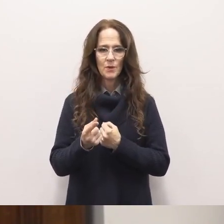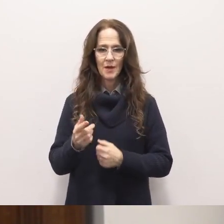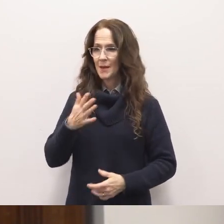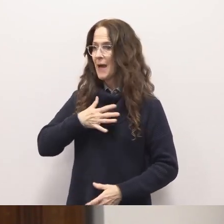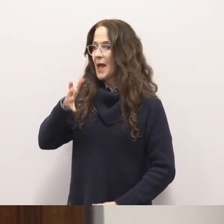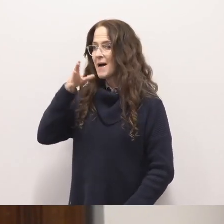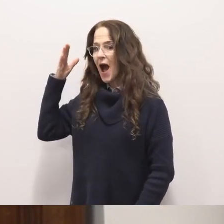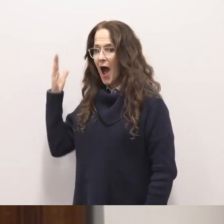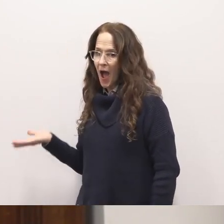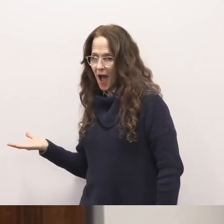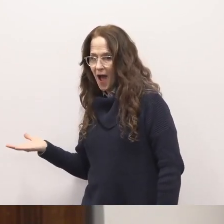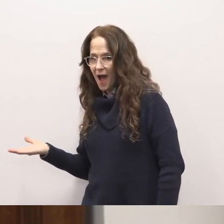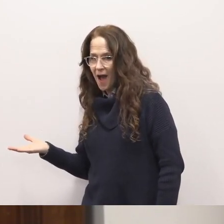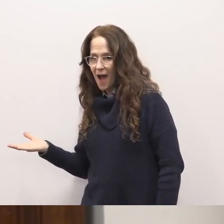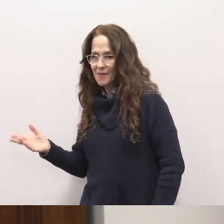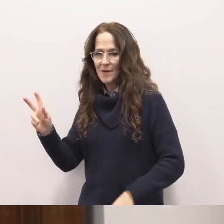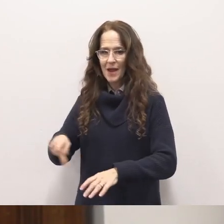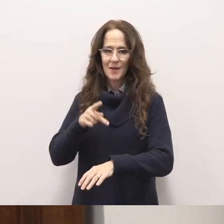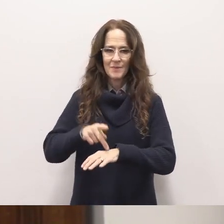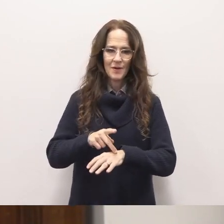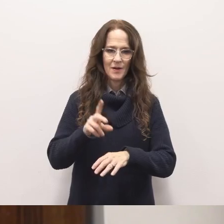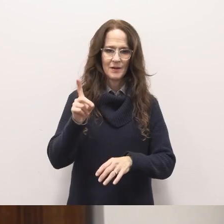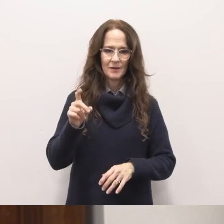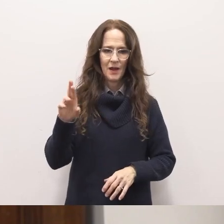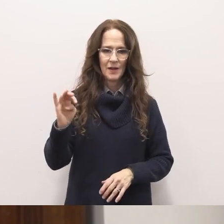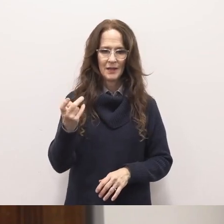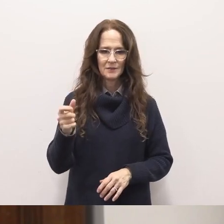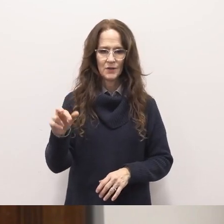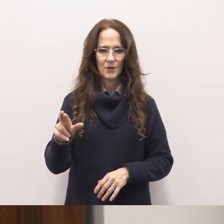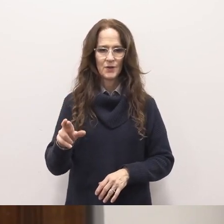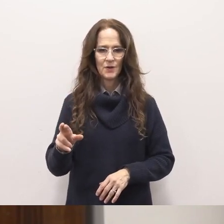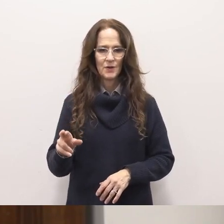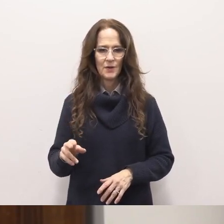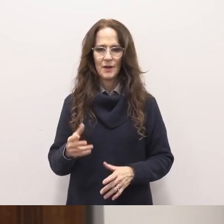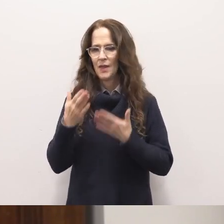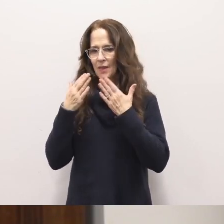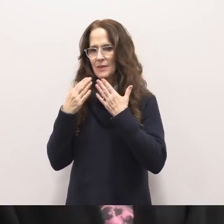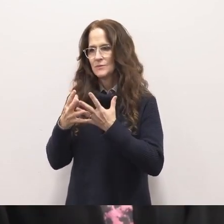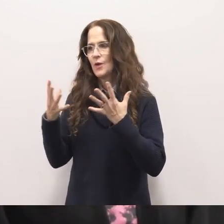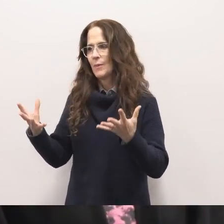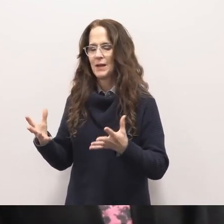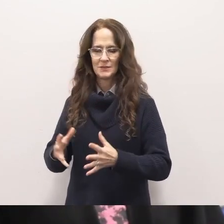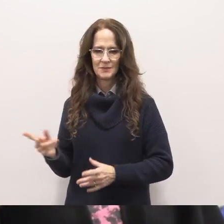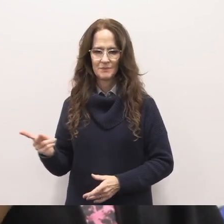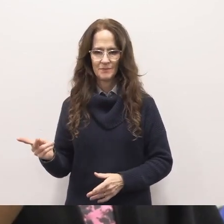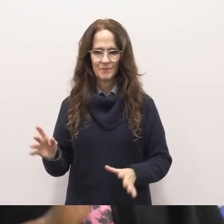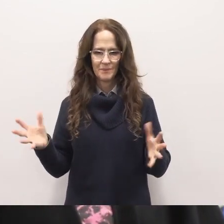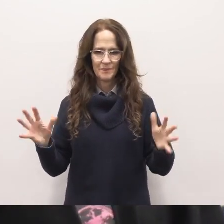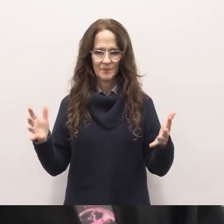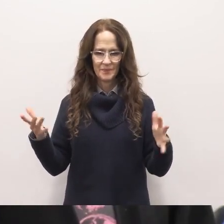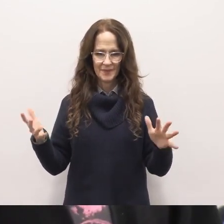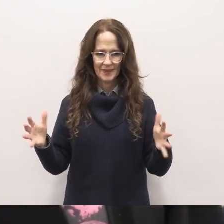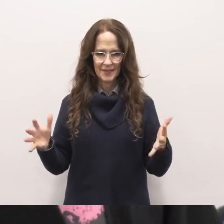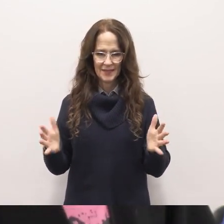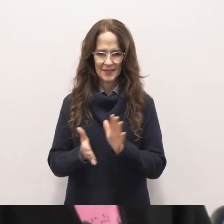My mom and my principal, Dr. Alexander. I'd love to acknowledge them very much so. (audience applauding)